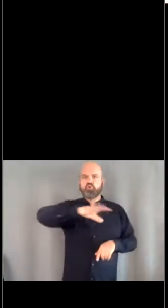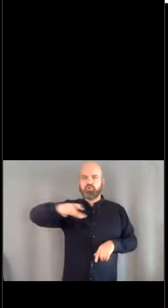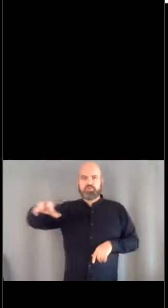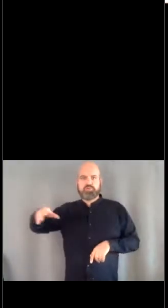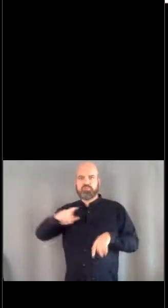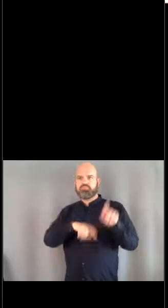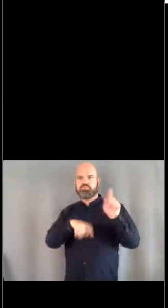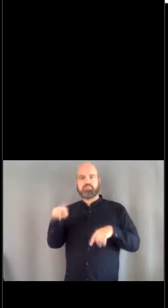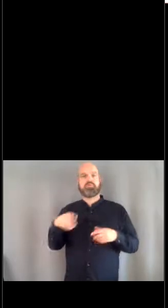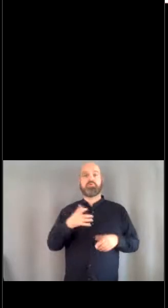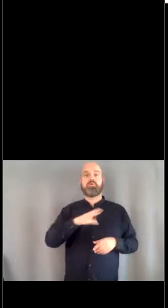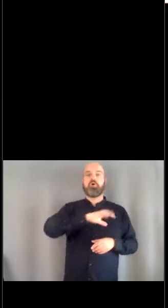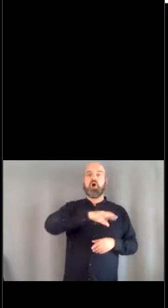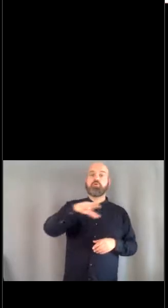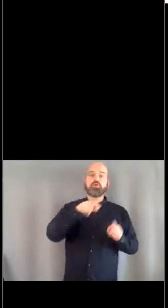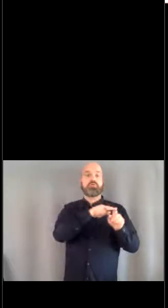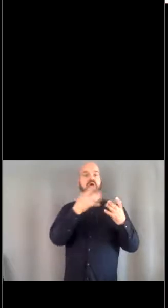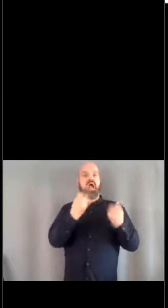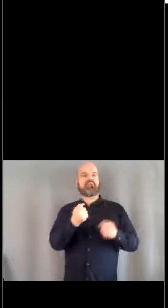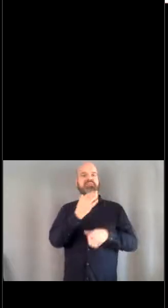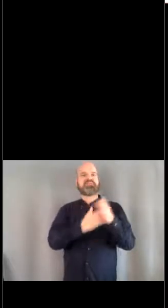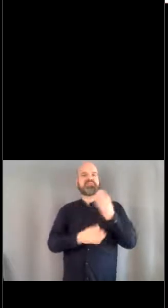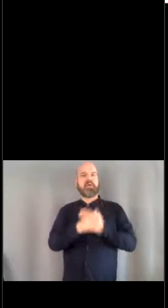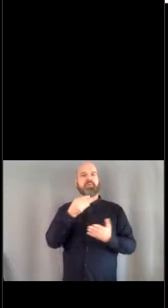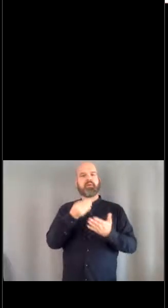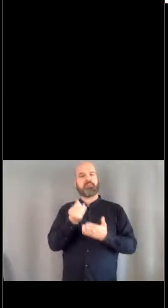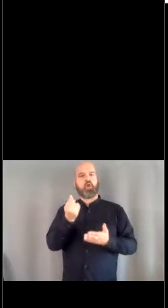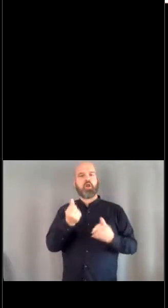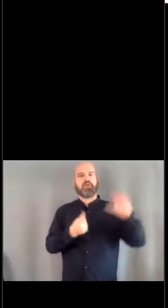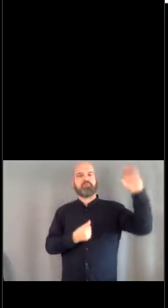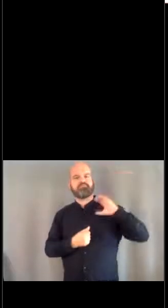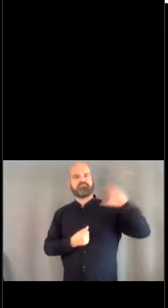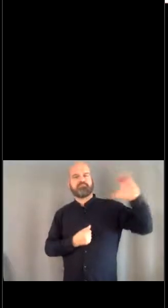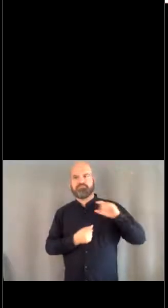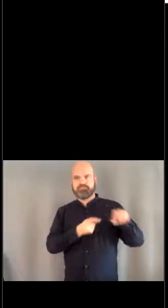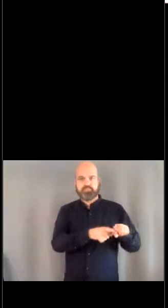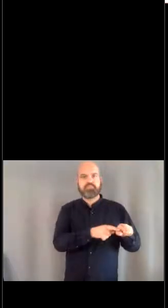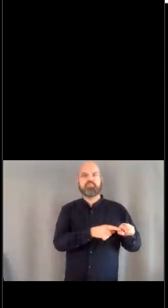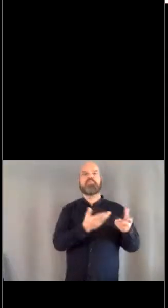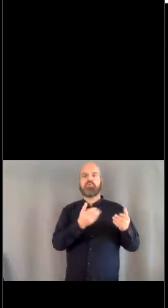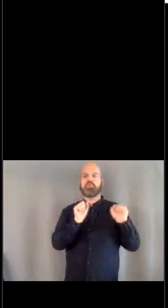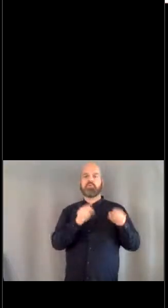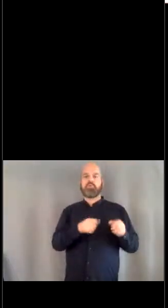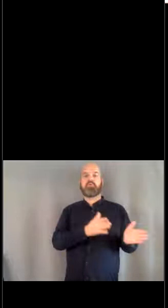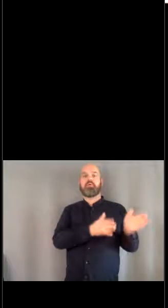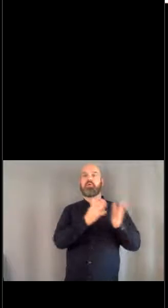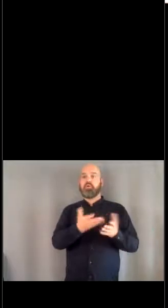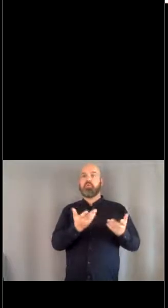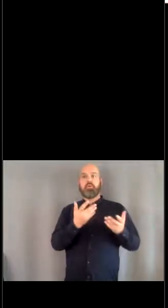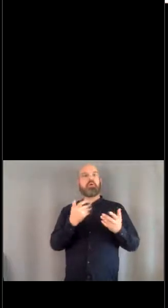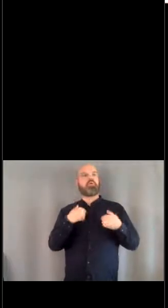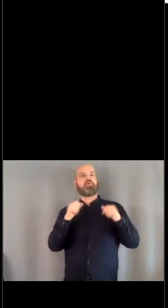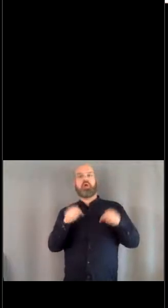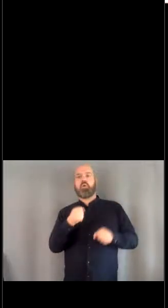associated with the inability to work. It can be poverty targeted or means tested as in South Africa.